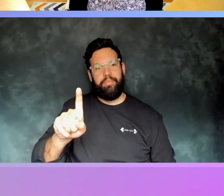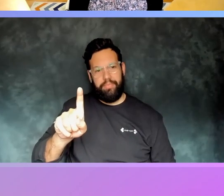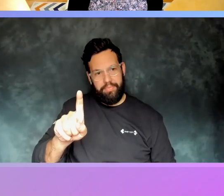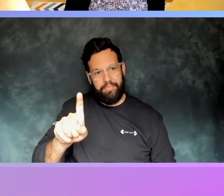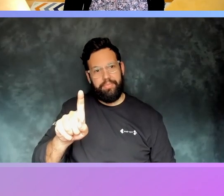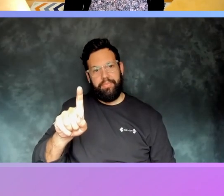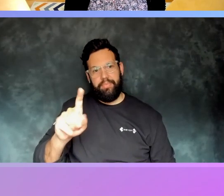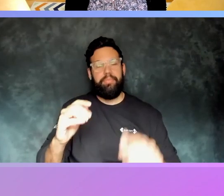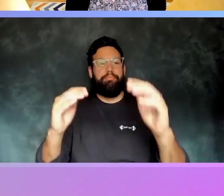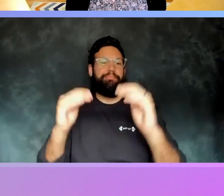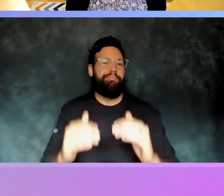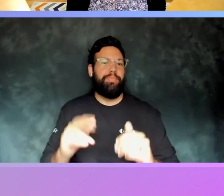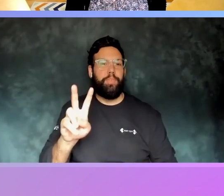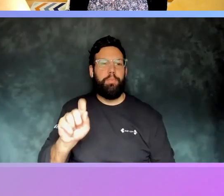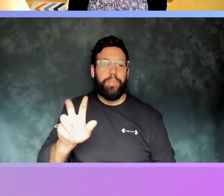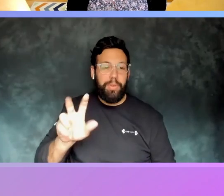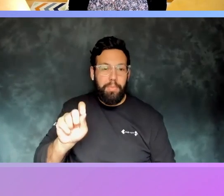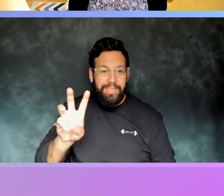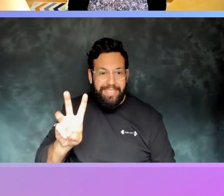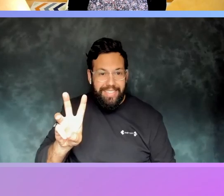data that we're looking at in 2019, we have